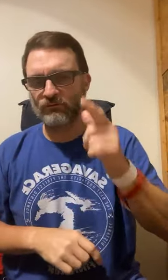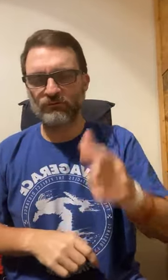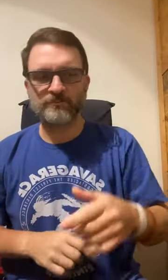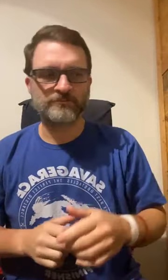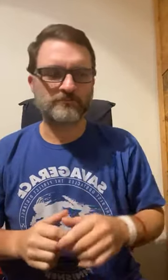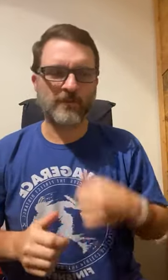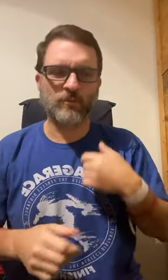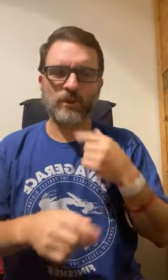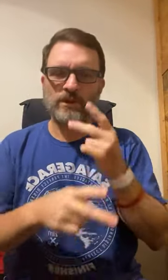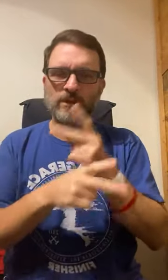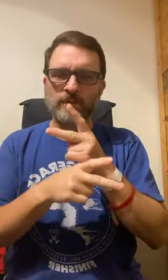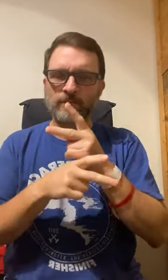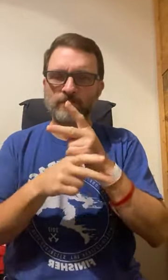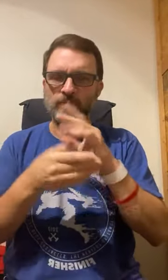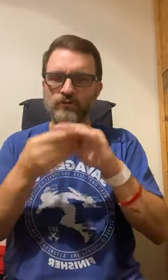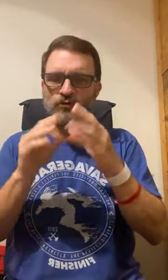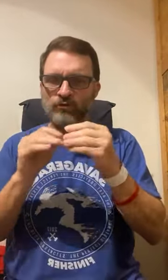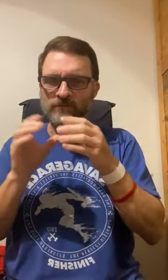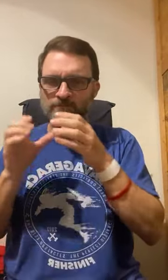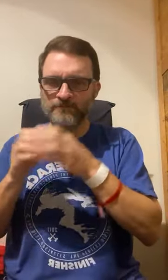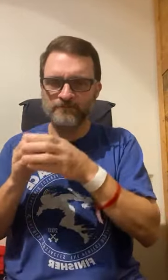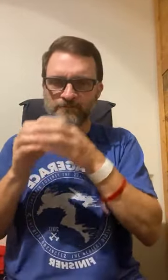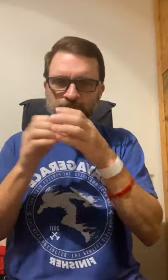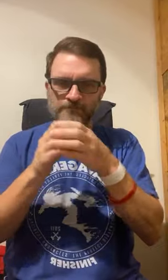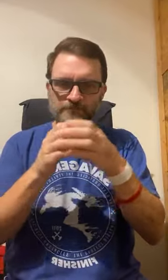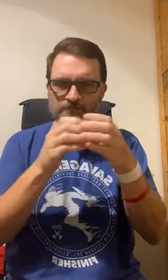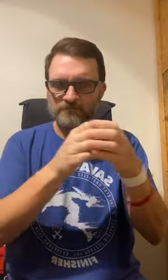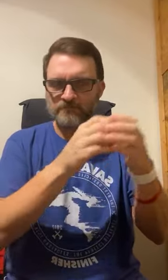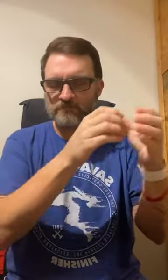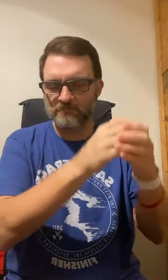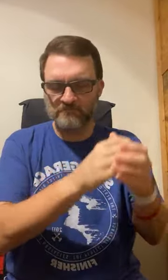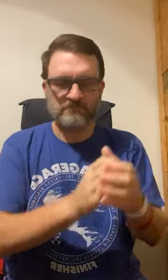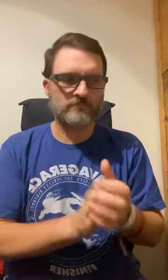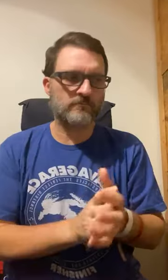I want to keep the story - all grouped up and in order.